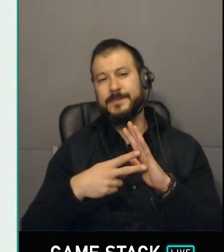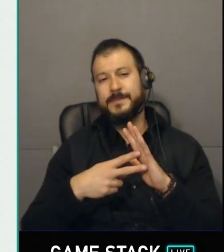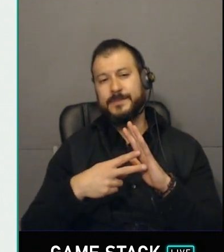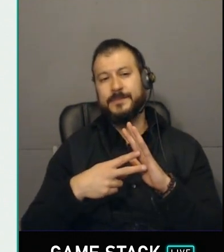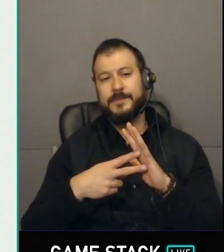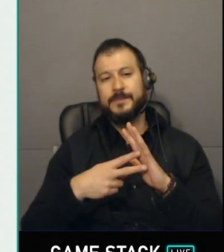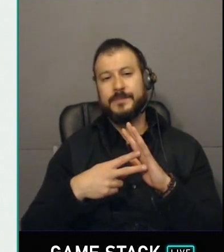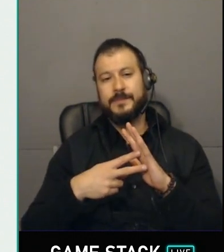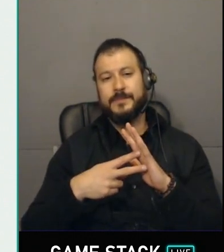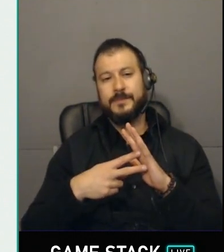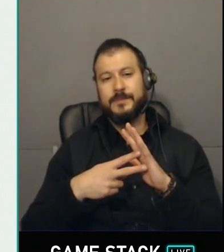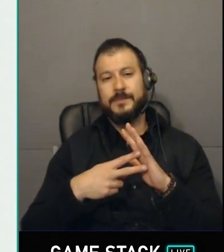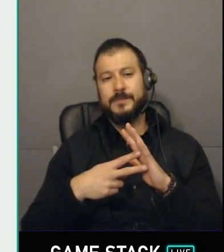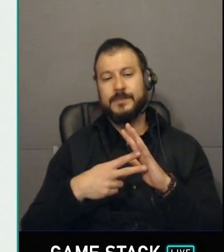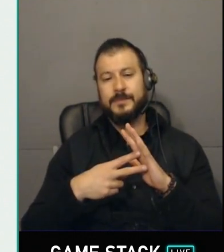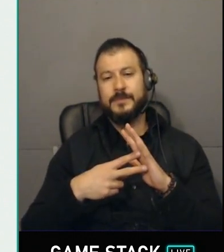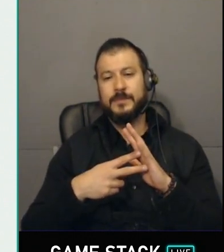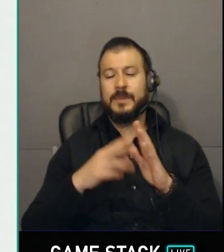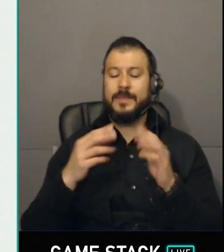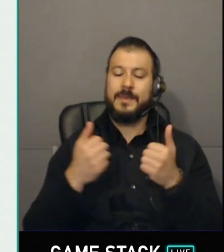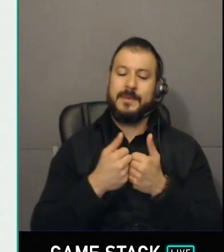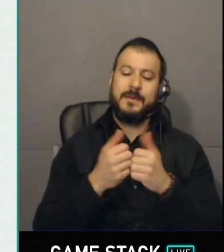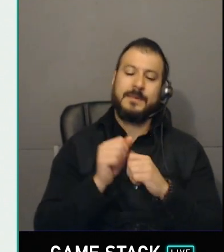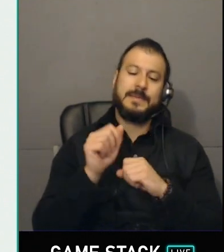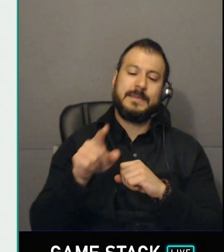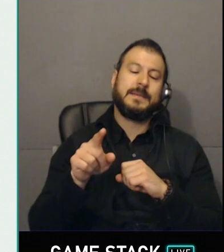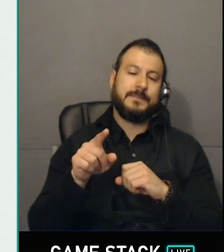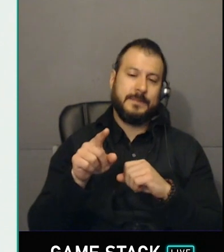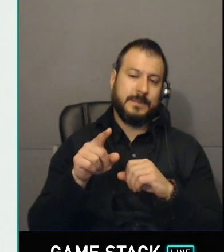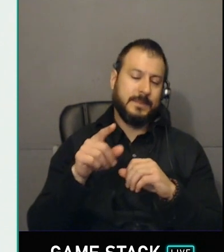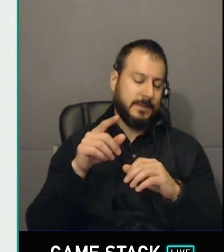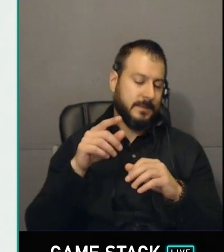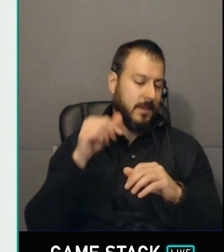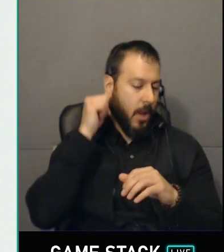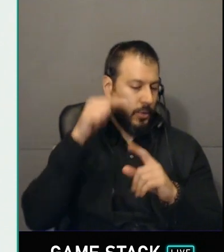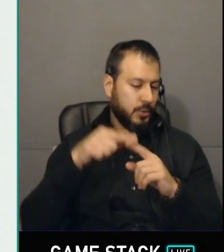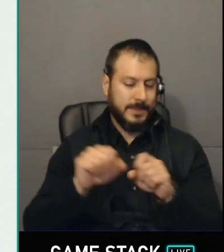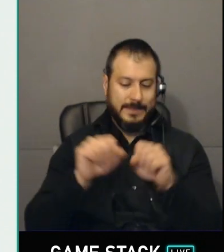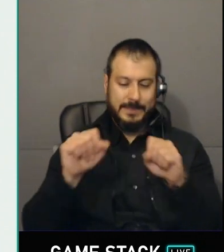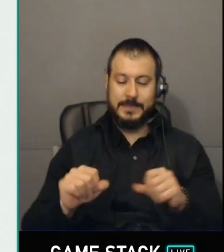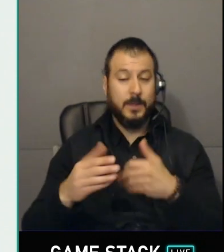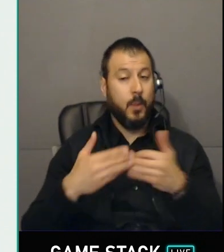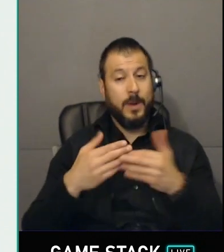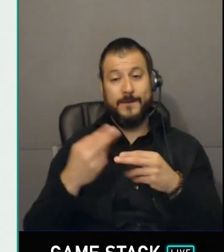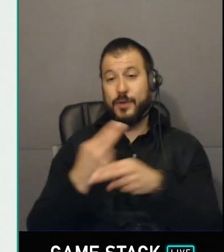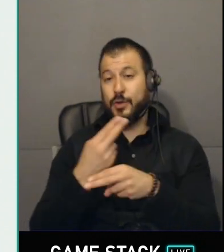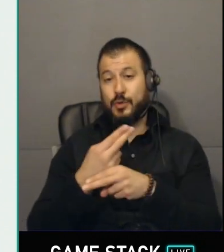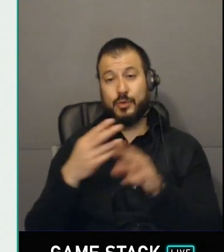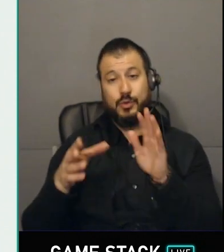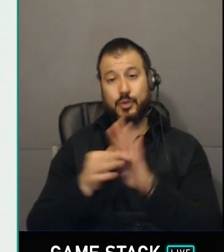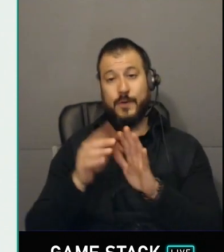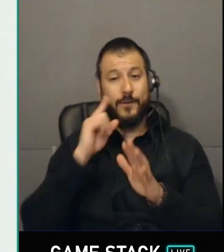your game sends the audio to the system, and no matter what the user has chosen for their audio output,